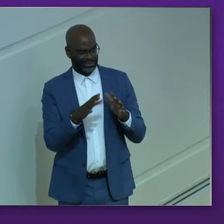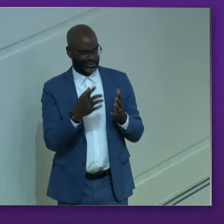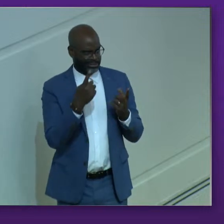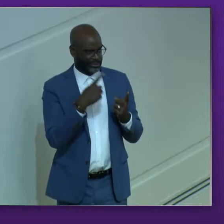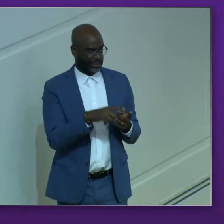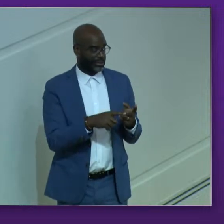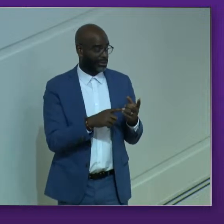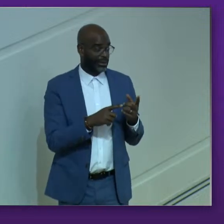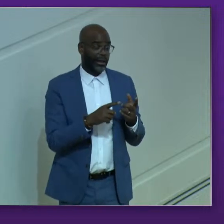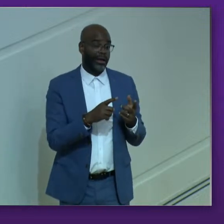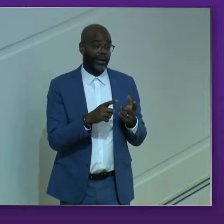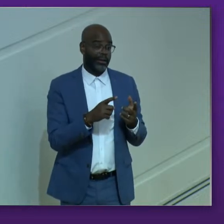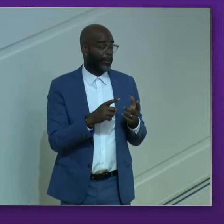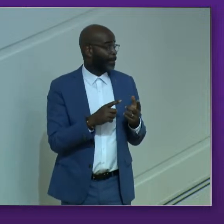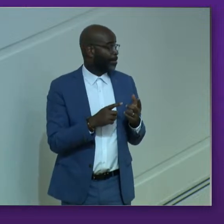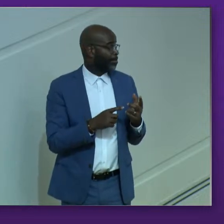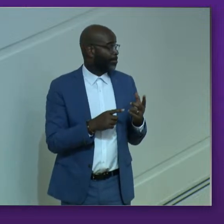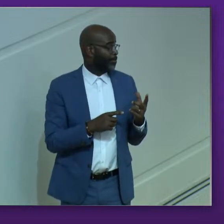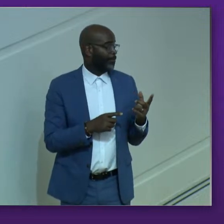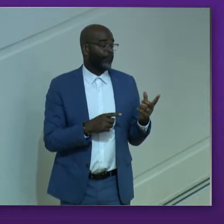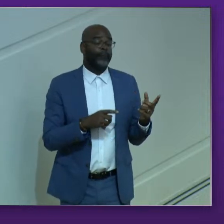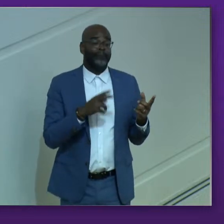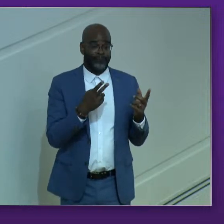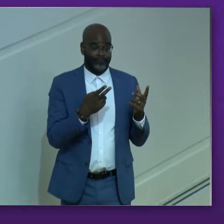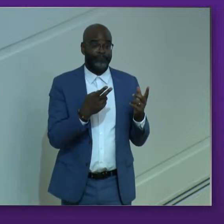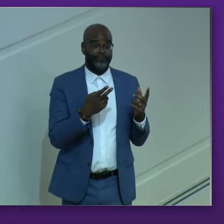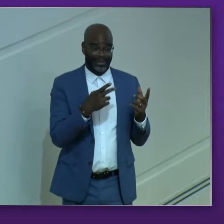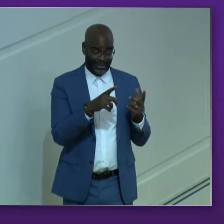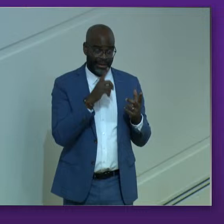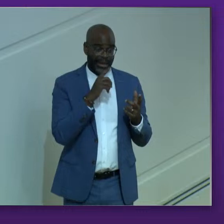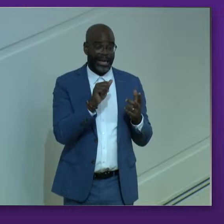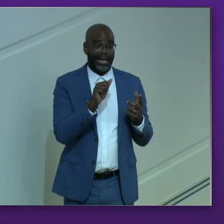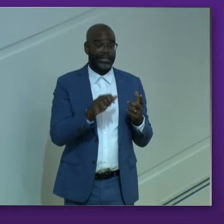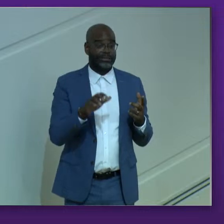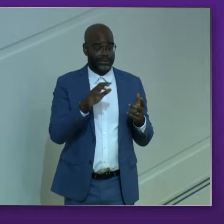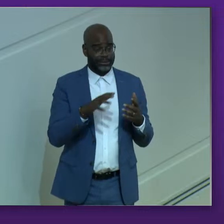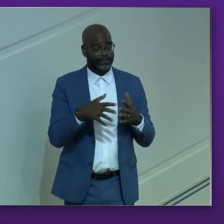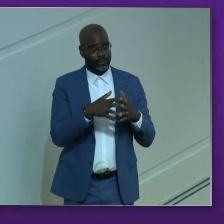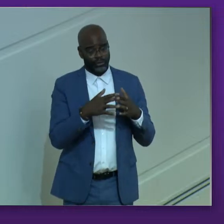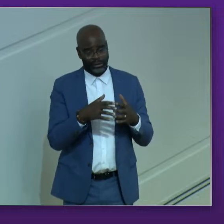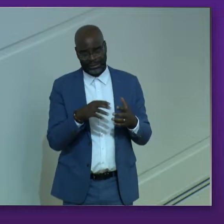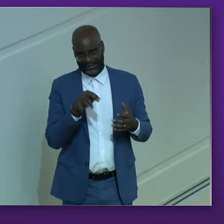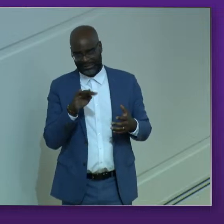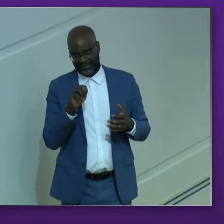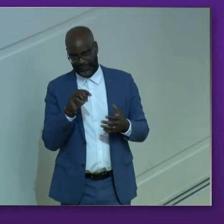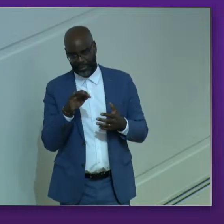EXPECTATIONS FOR BOTH INTERNAL ANDEXTERNAL STAKEHOLDERS. CONGRATULATIONS LET'S JOIN ME